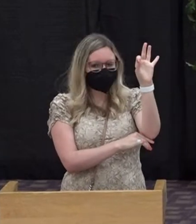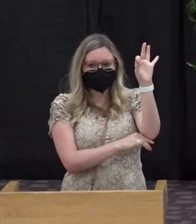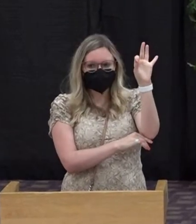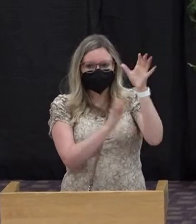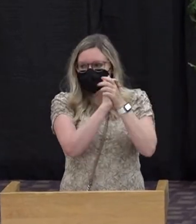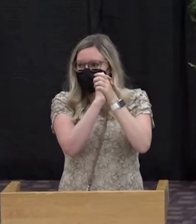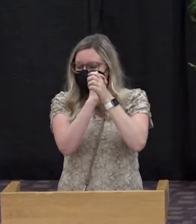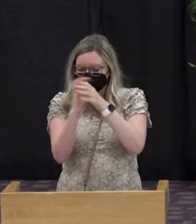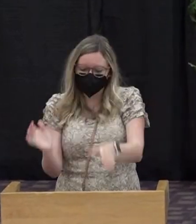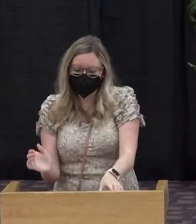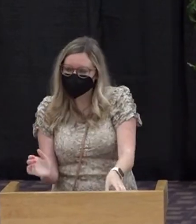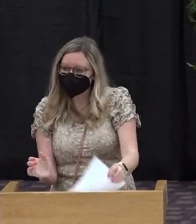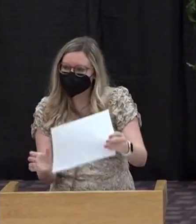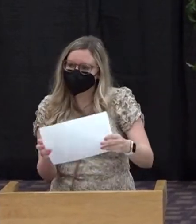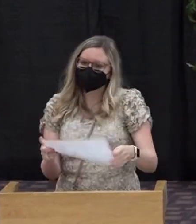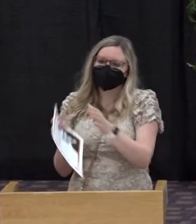And it is presented to Lily Wolf.